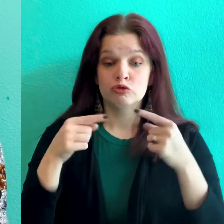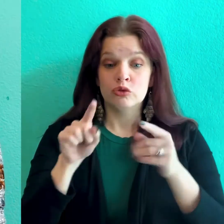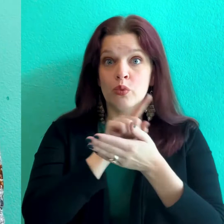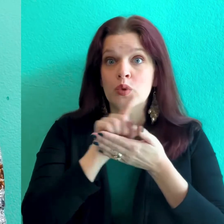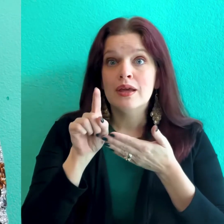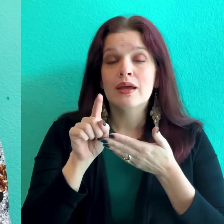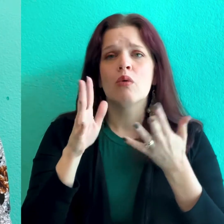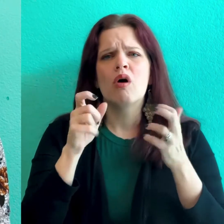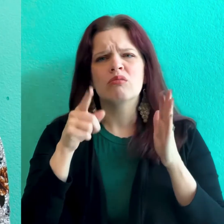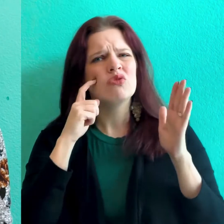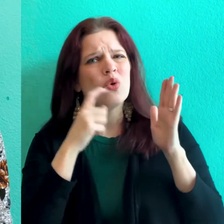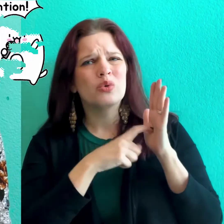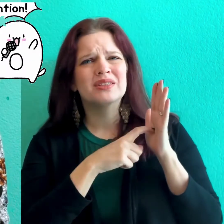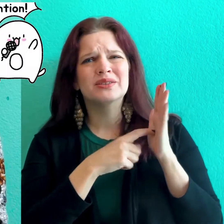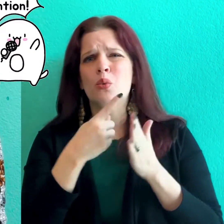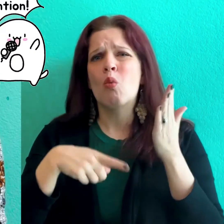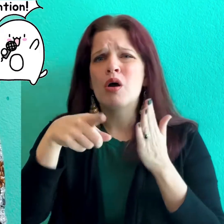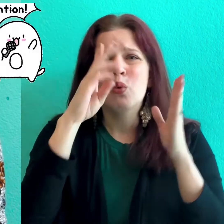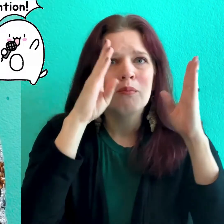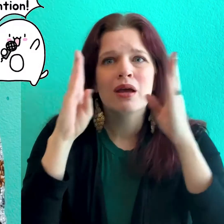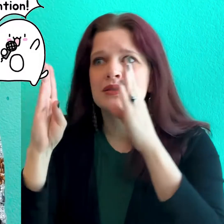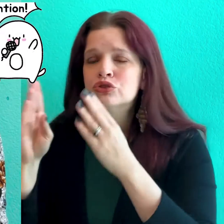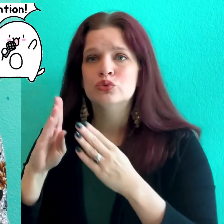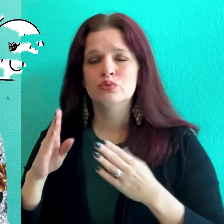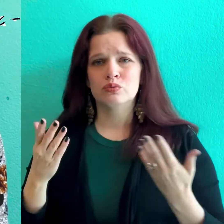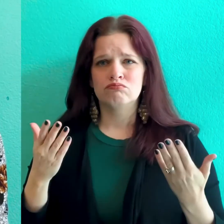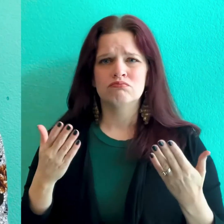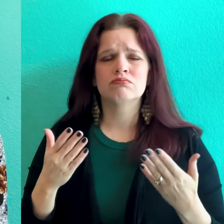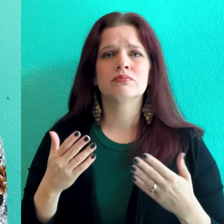So as you move through this week, I want you to start paying attention to what you're paying attention to.